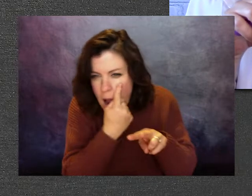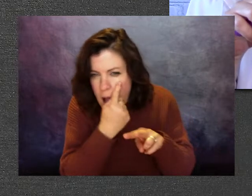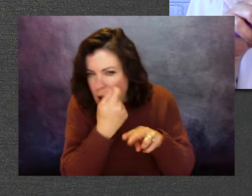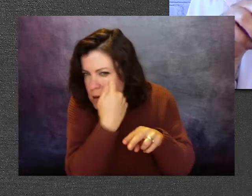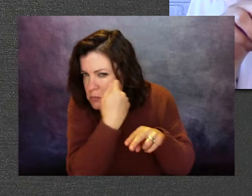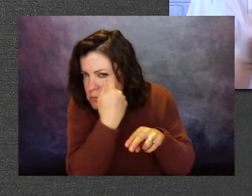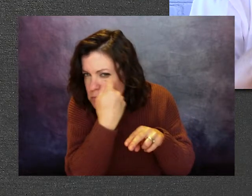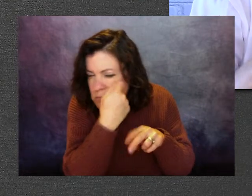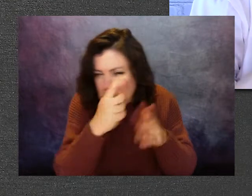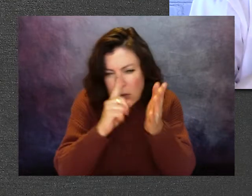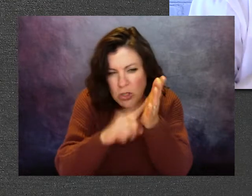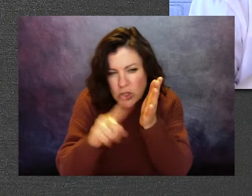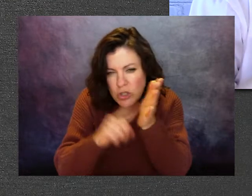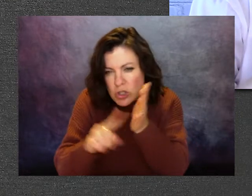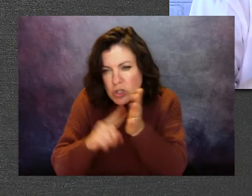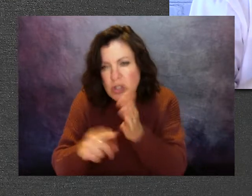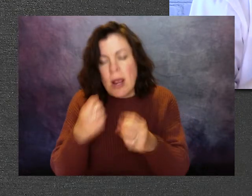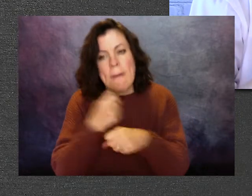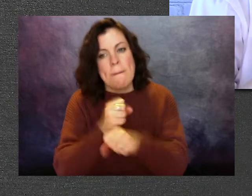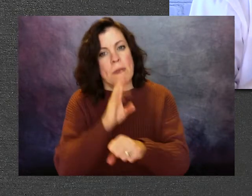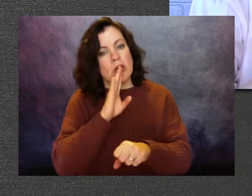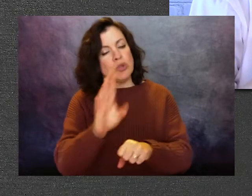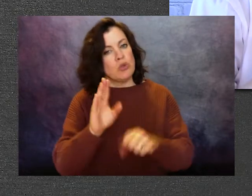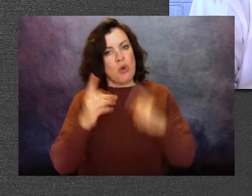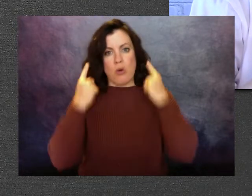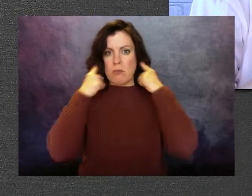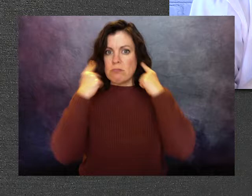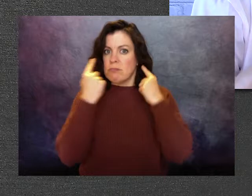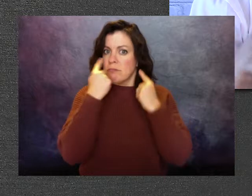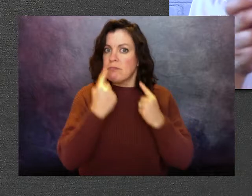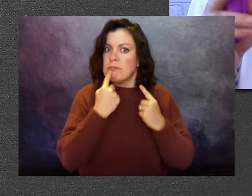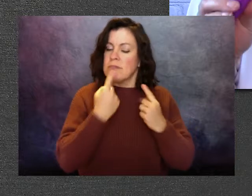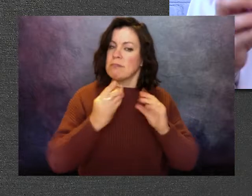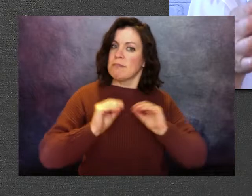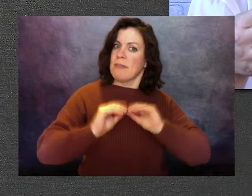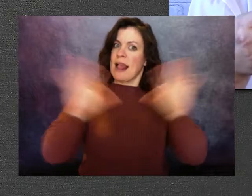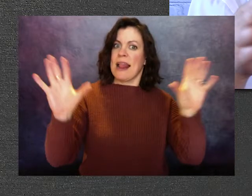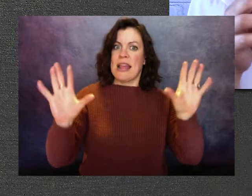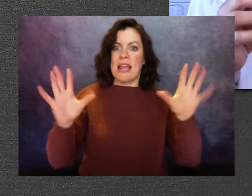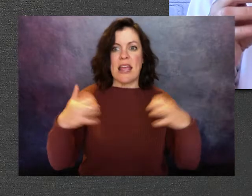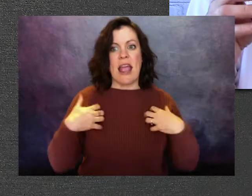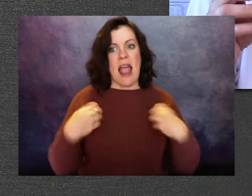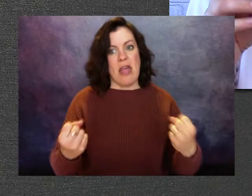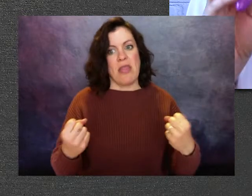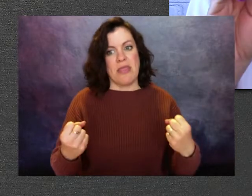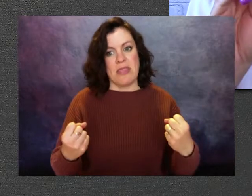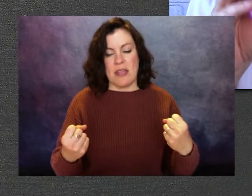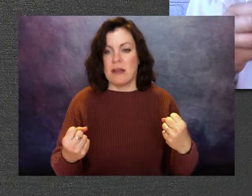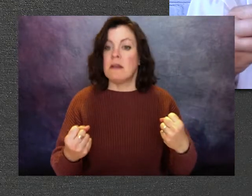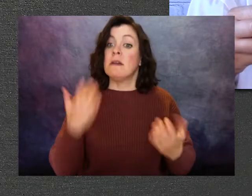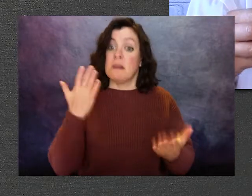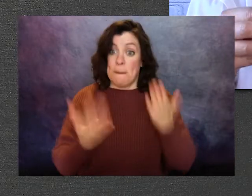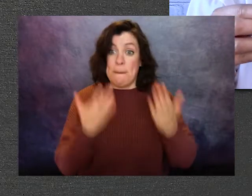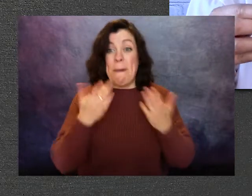and make sure that they are nice and healthy. See if there's any problem with them, anything going on. An otoscope.